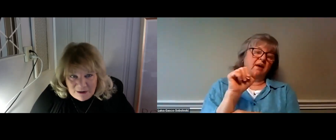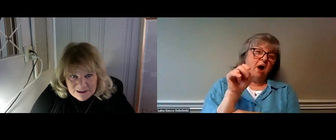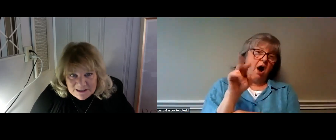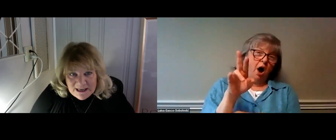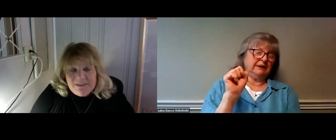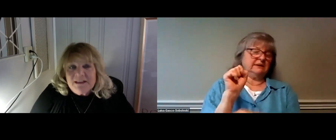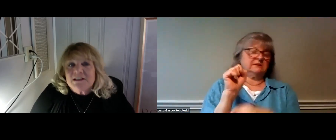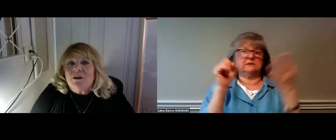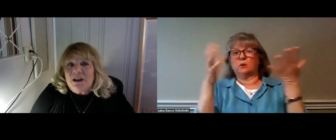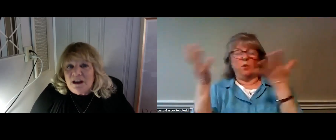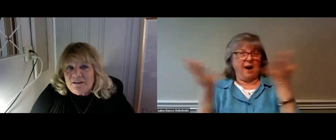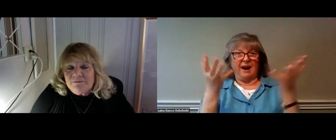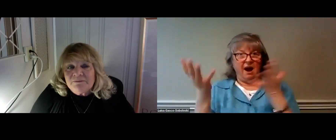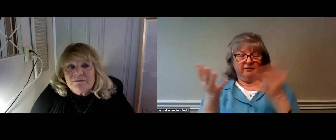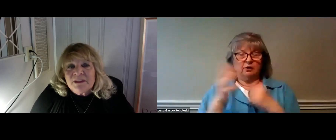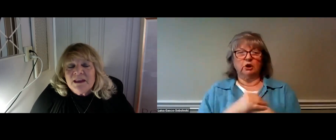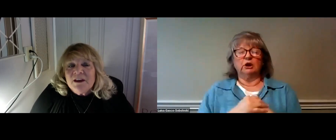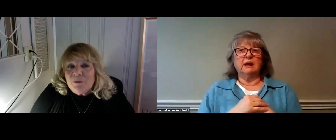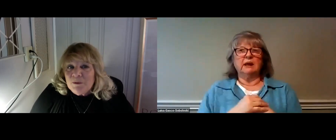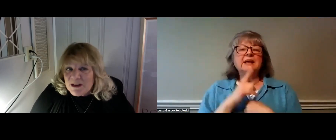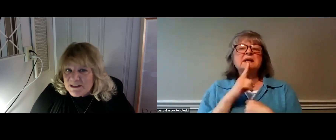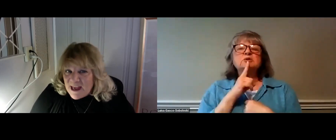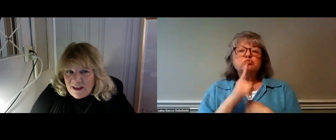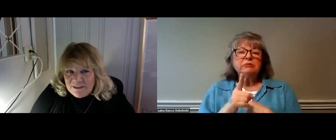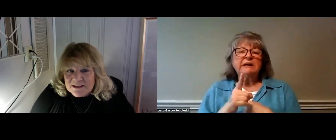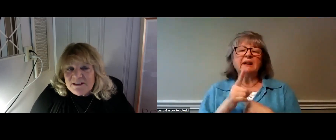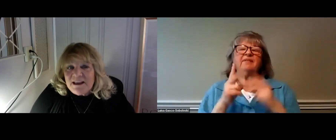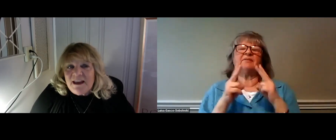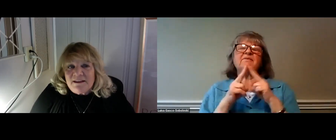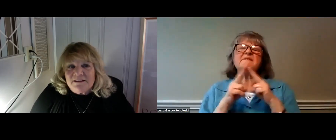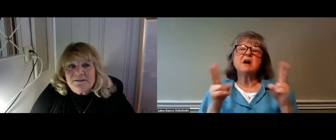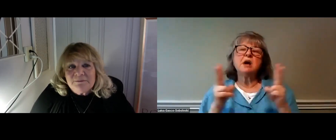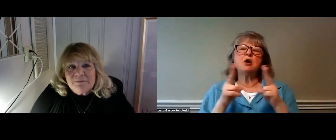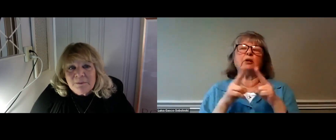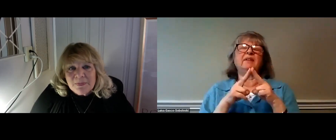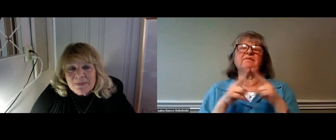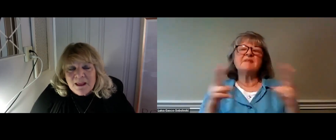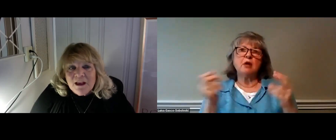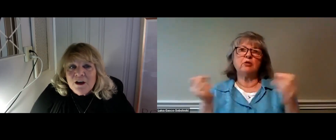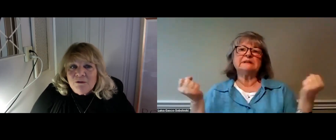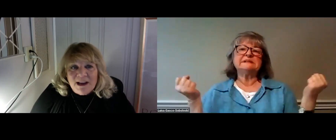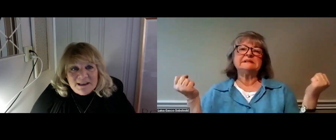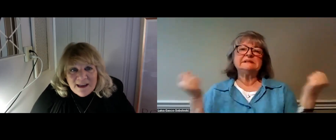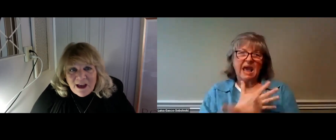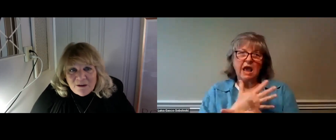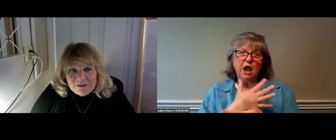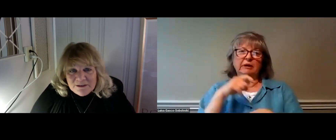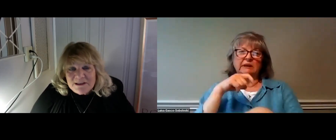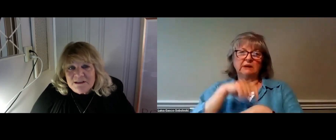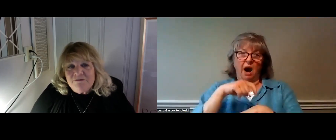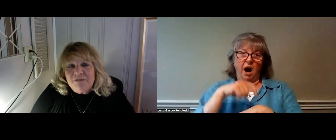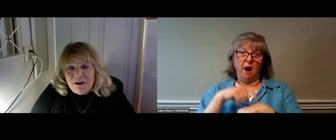that's going on. We wanted to add this at the end. Right now, this is very, very,